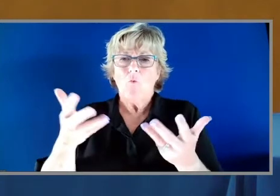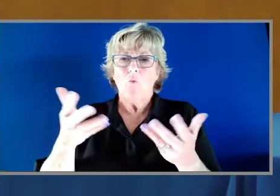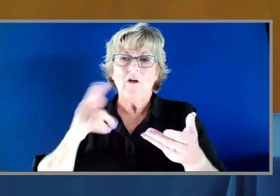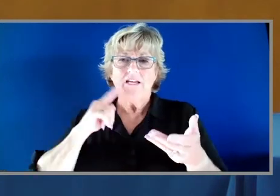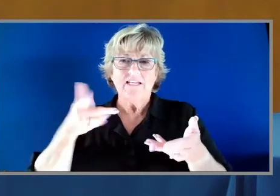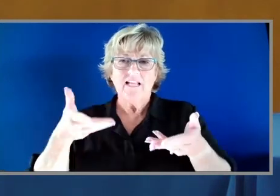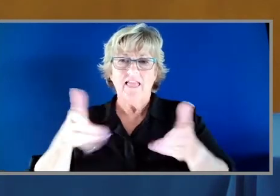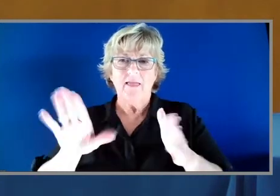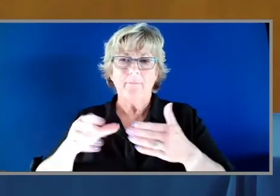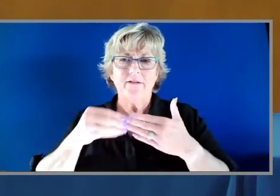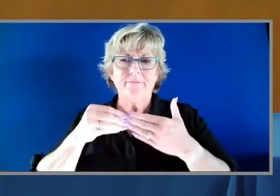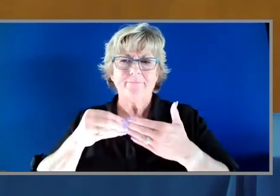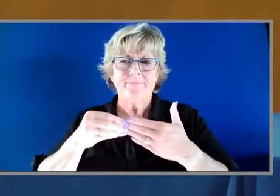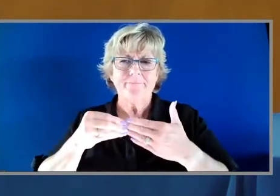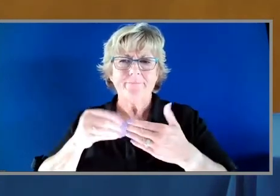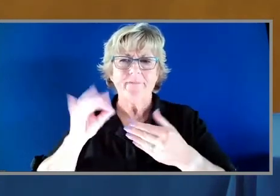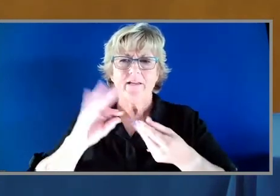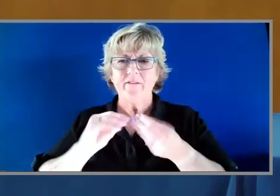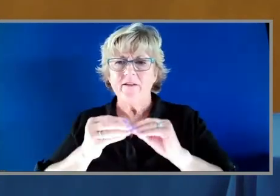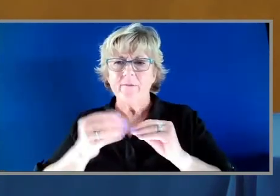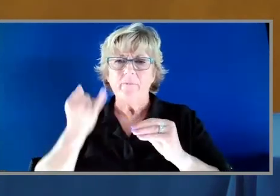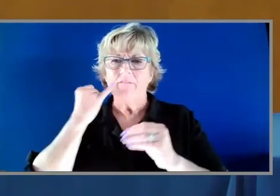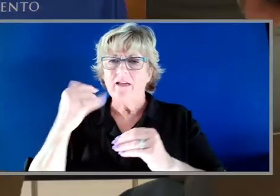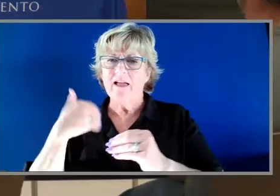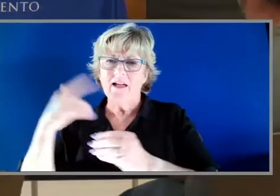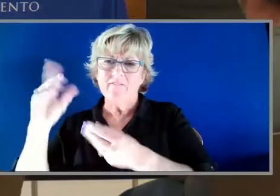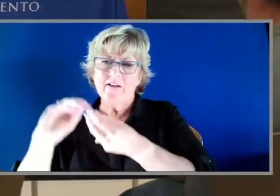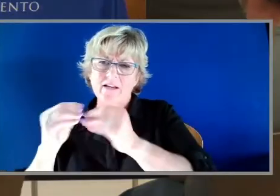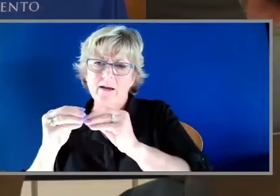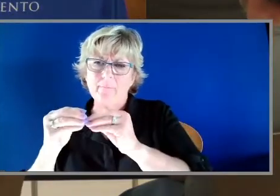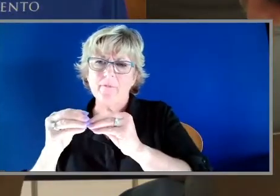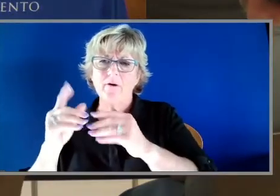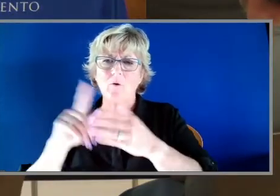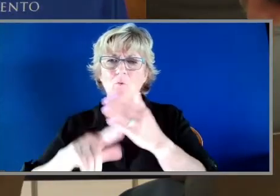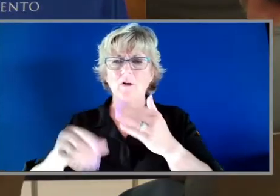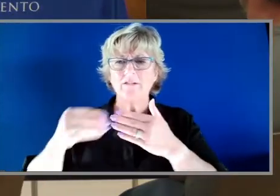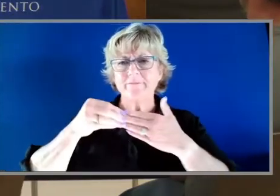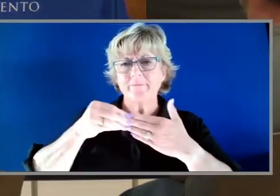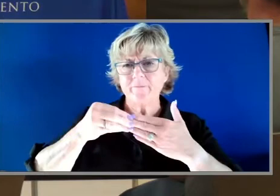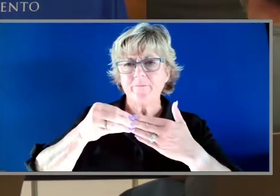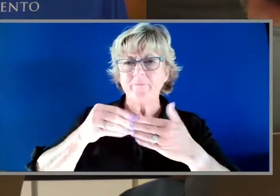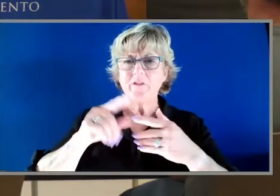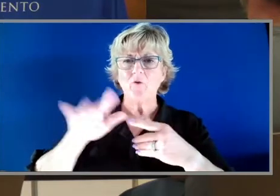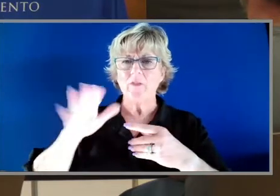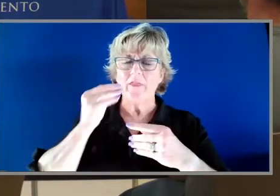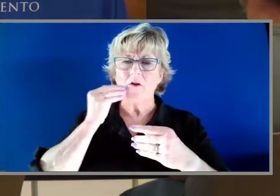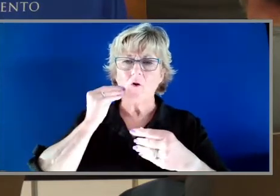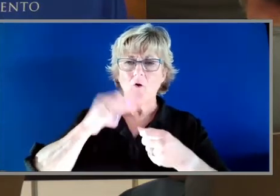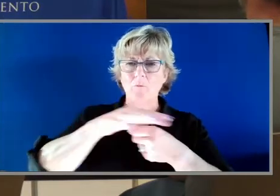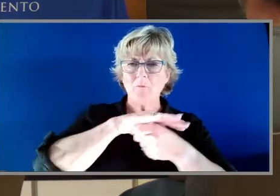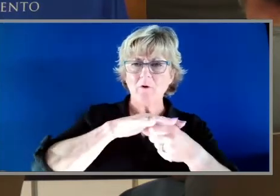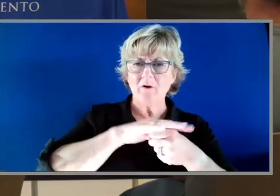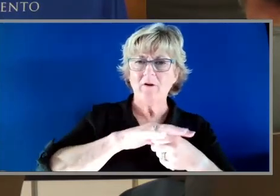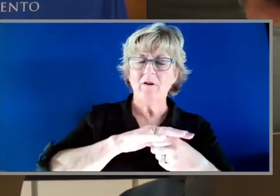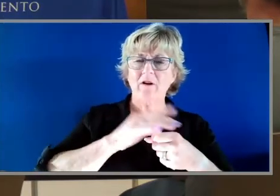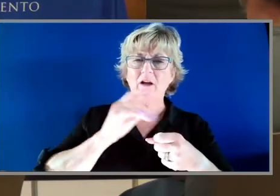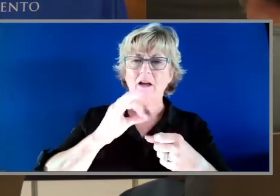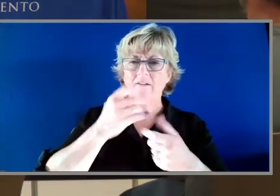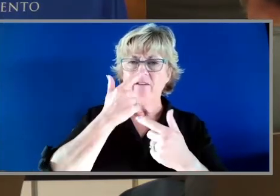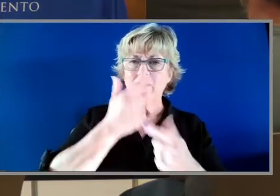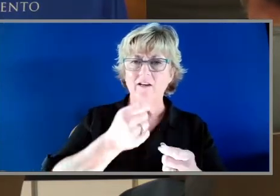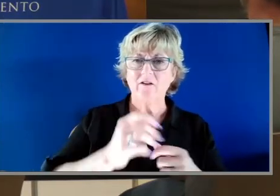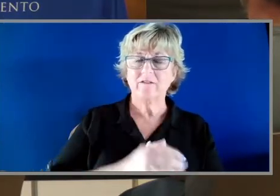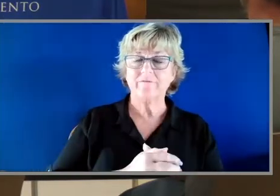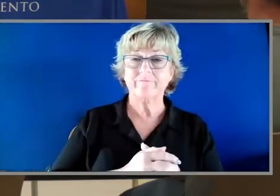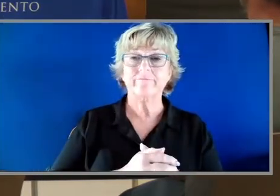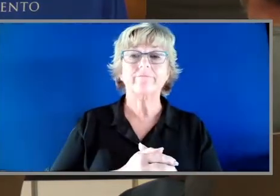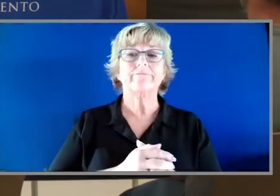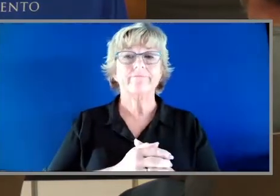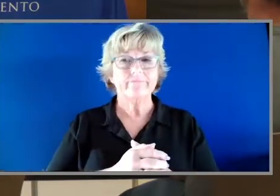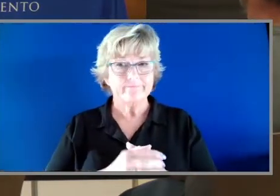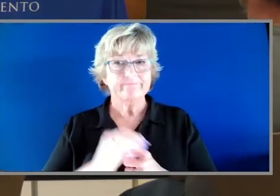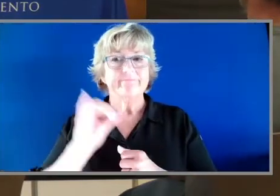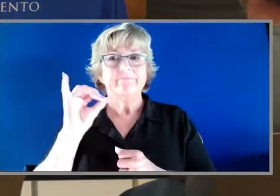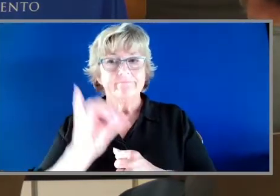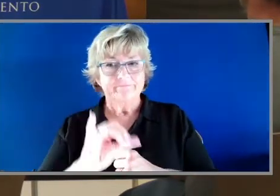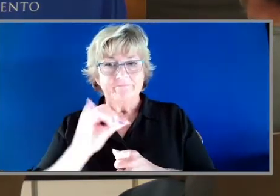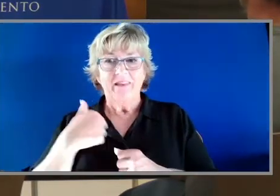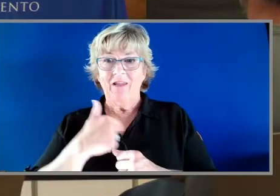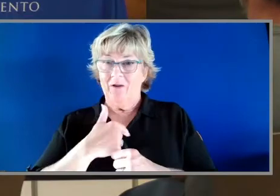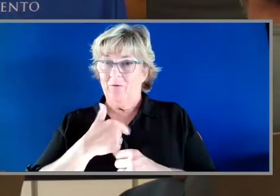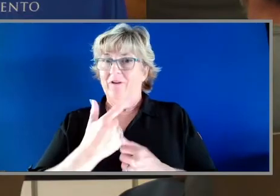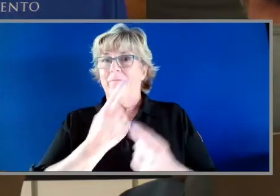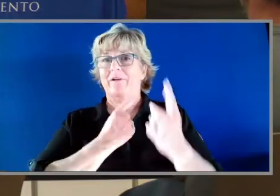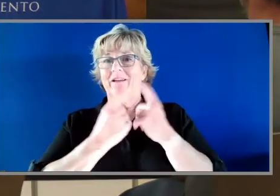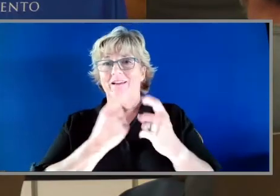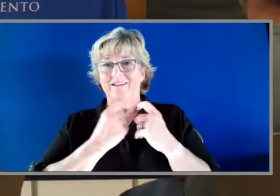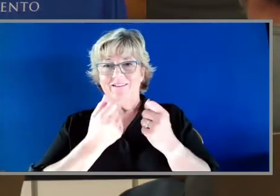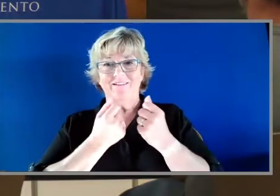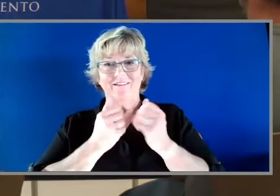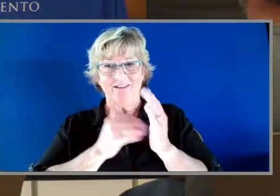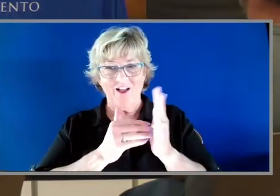Studio: what's what's what's the allowable deviation numbers, if they were working off the numbers and then kind of backing